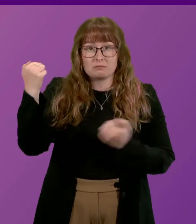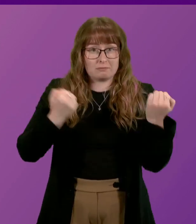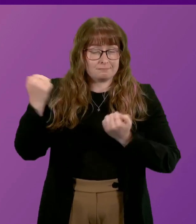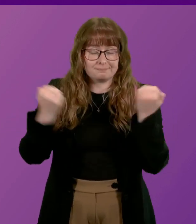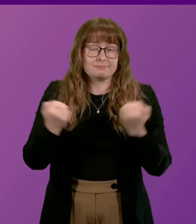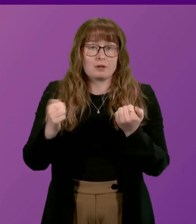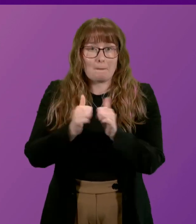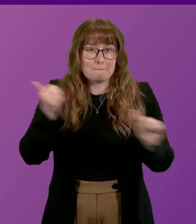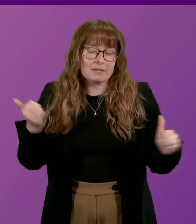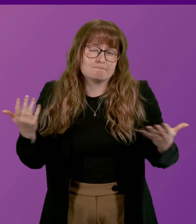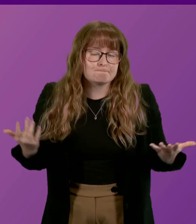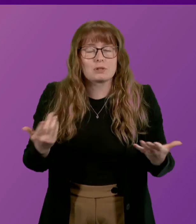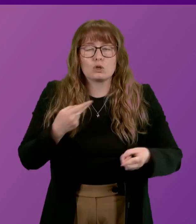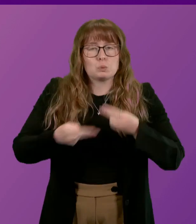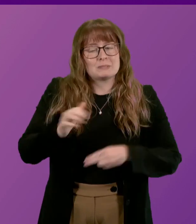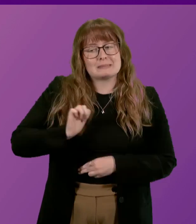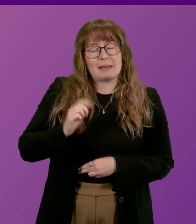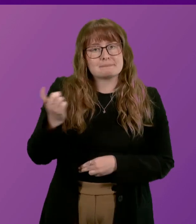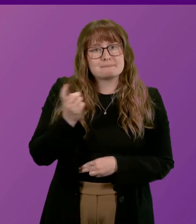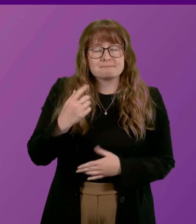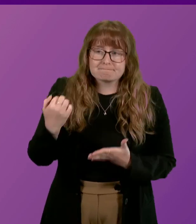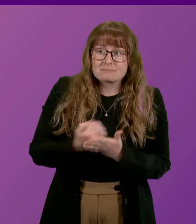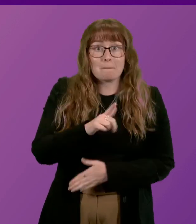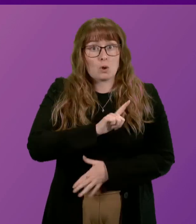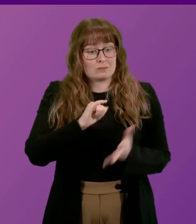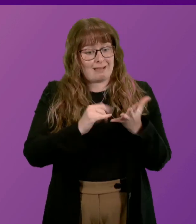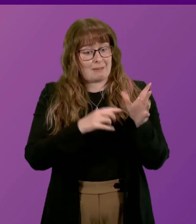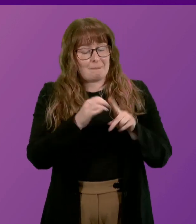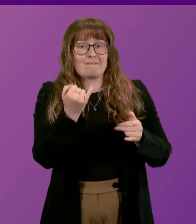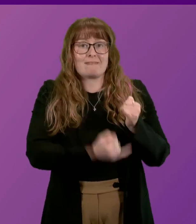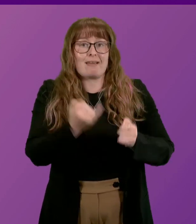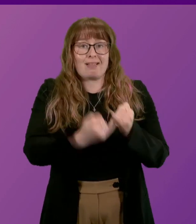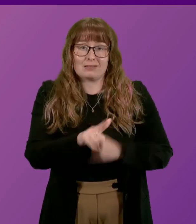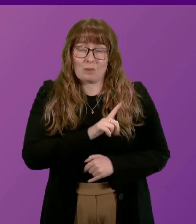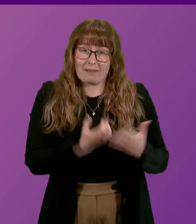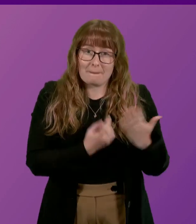inevitable—it is another result of Scottish National Party failure. Under the SNP,